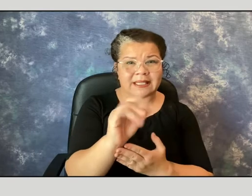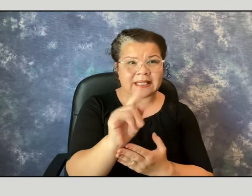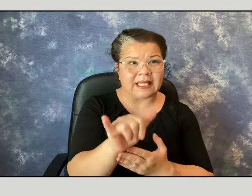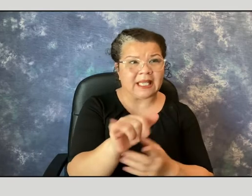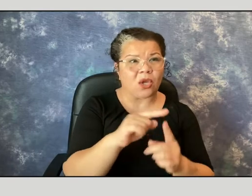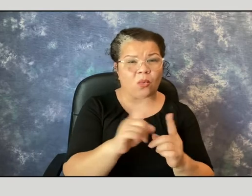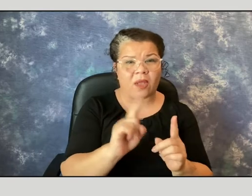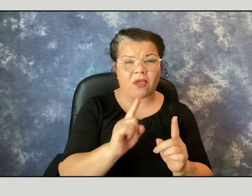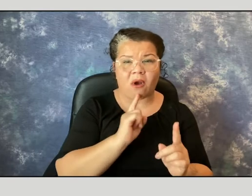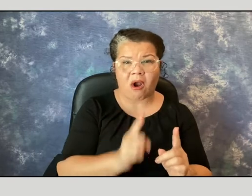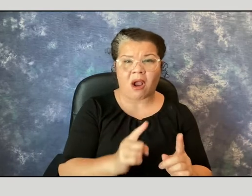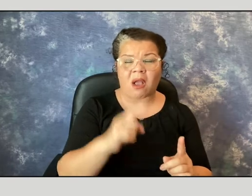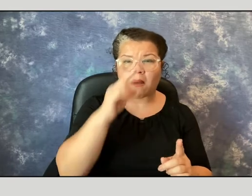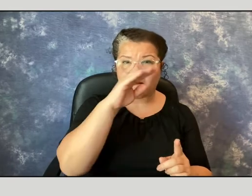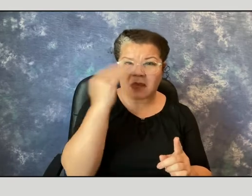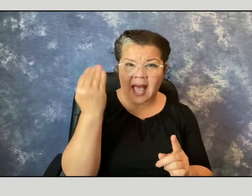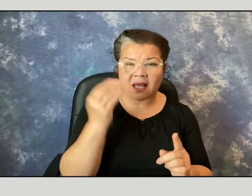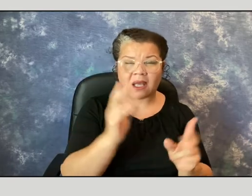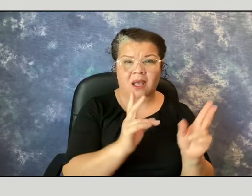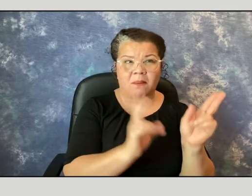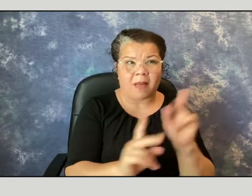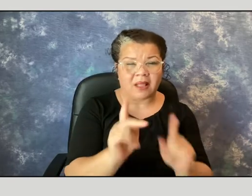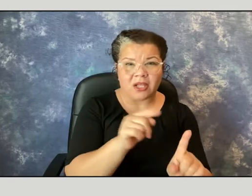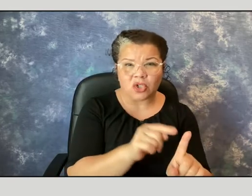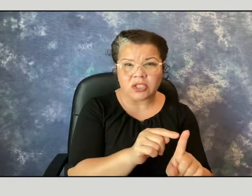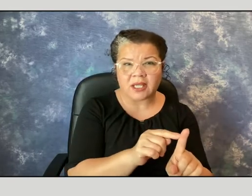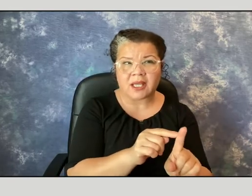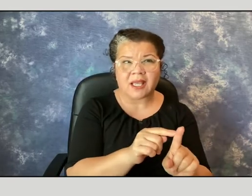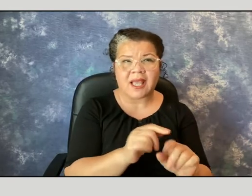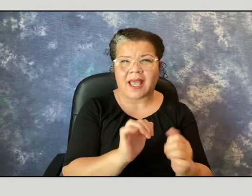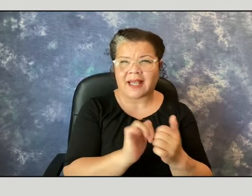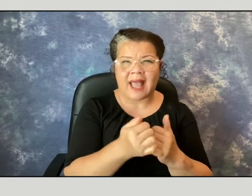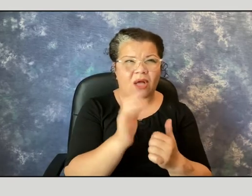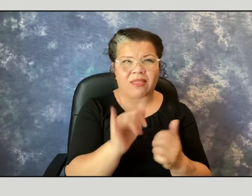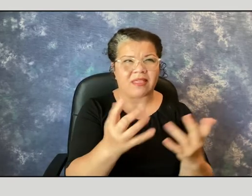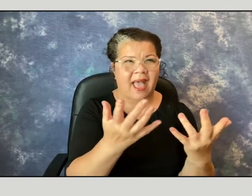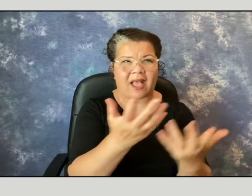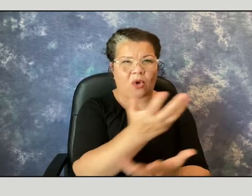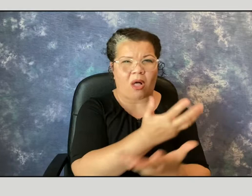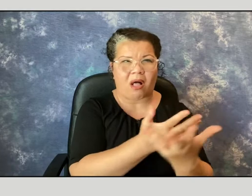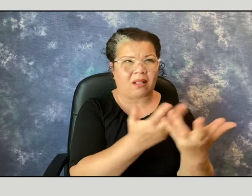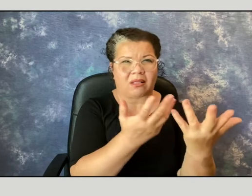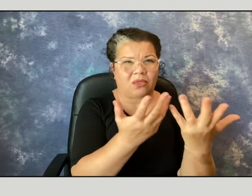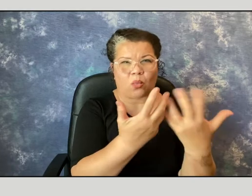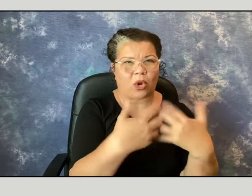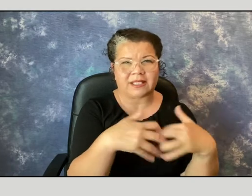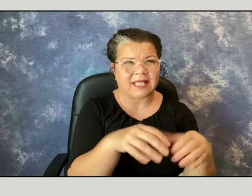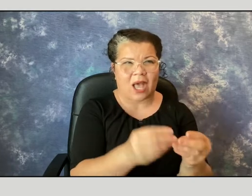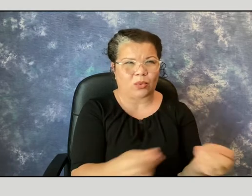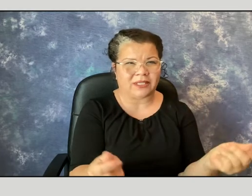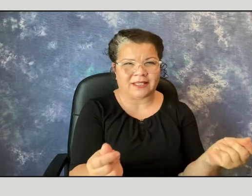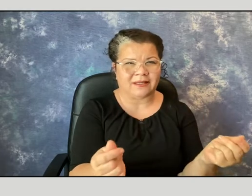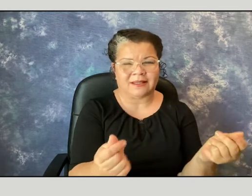and how all of that works itself out. I think also a whole 'nother set of questions